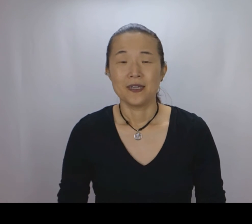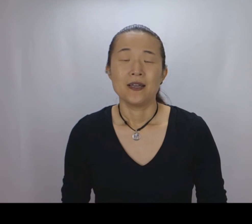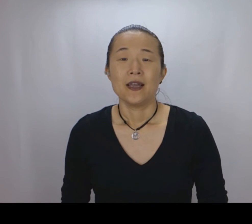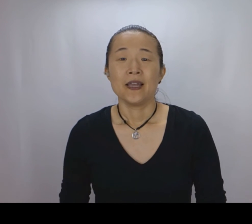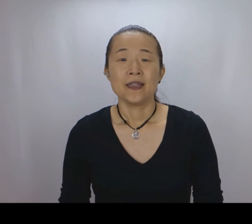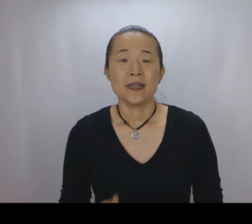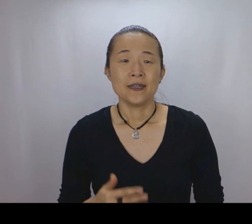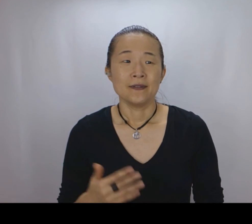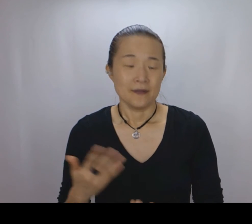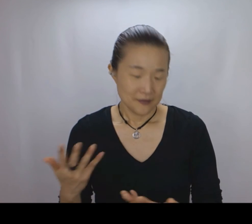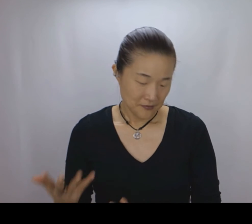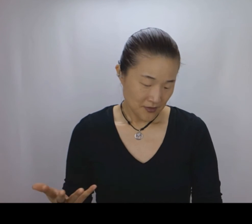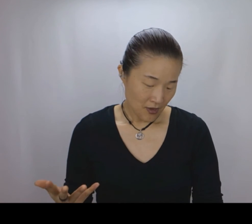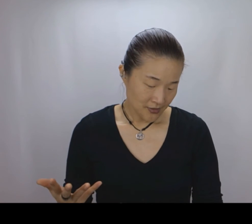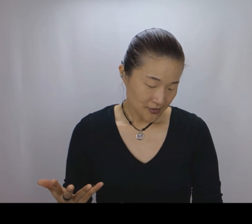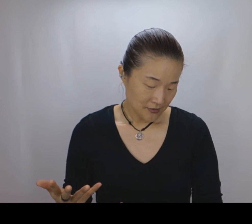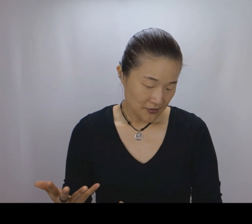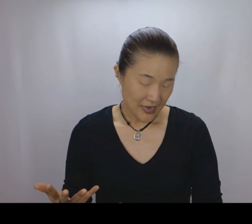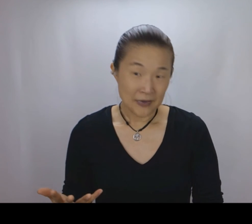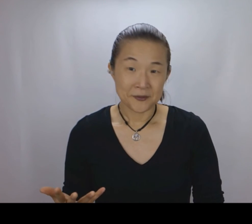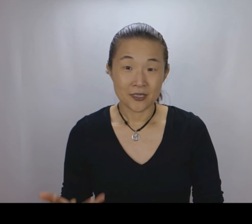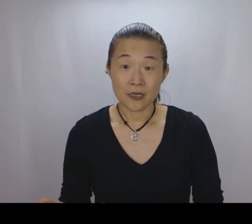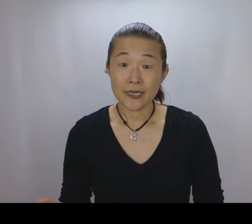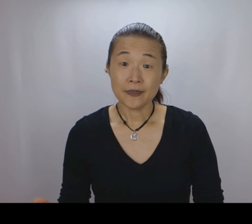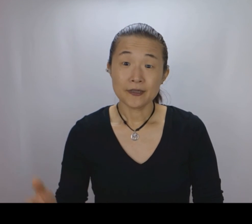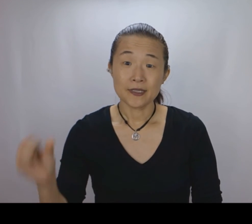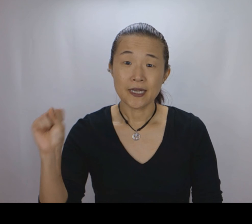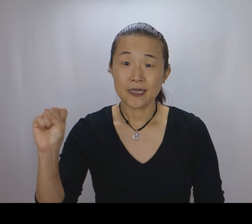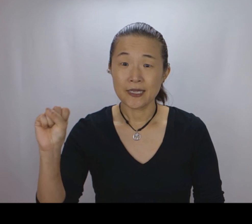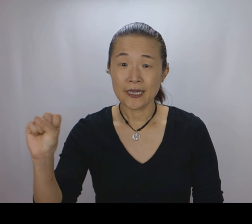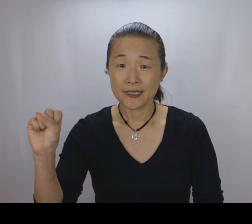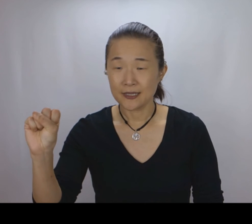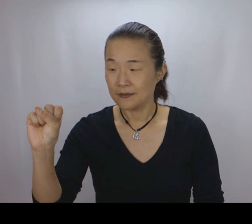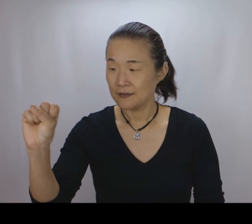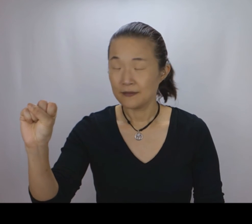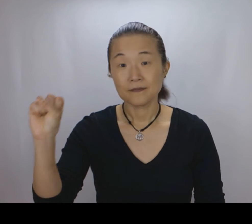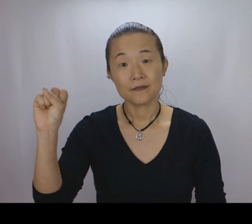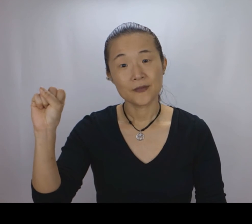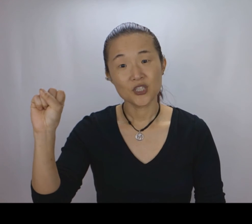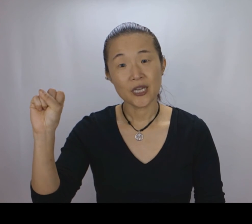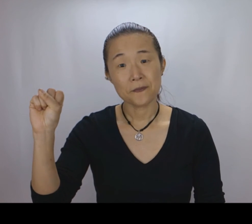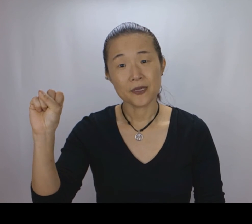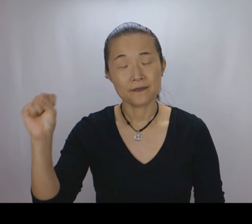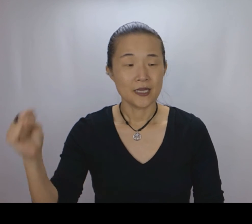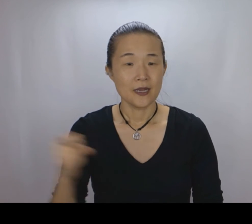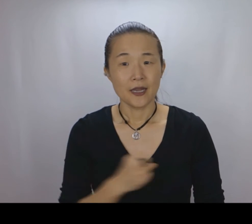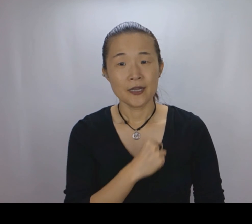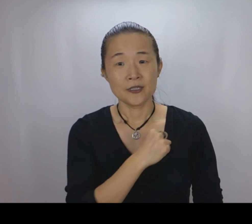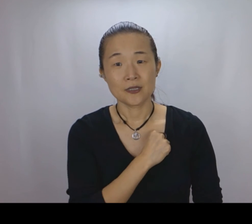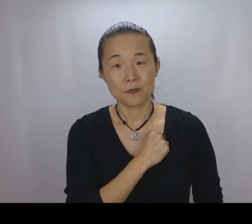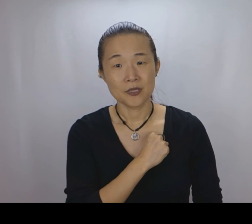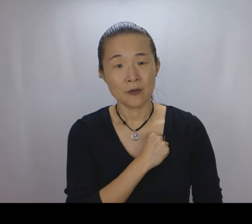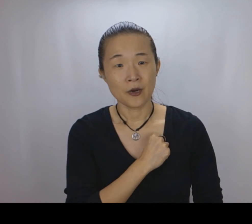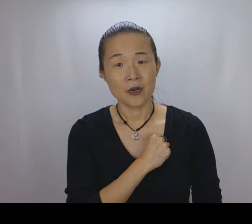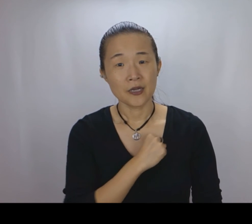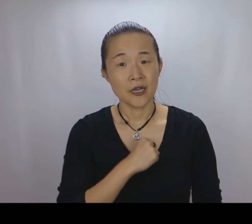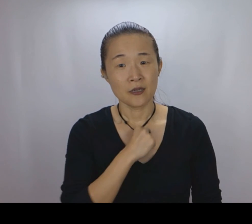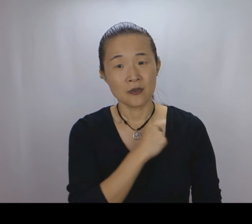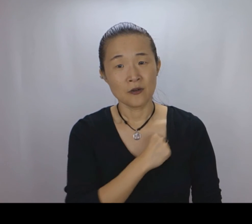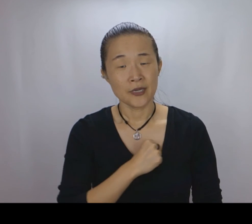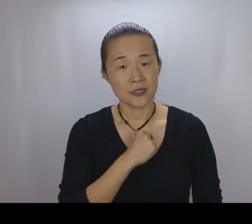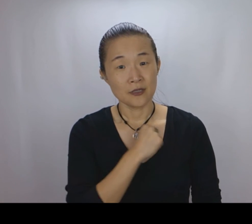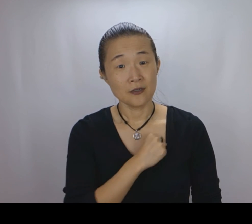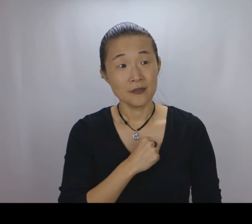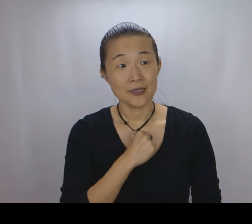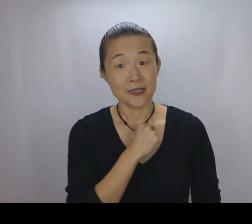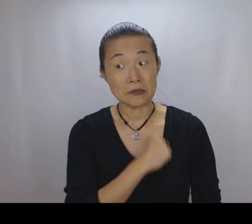Then also you have sorry. You take the "S" shape and you just put it over heart and go in a circle and say,